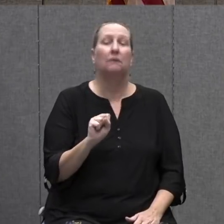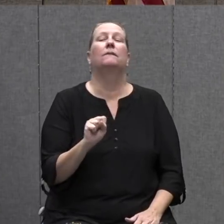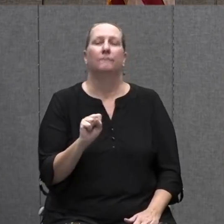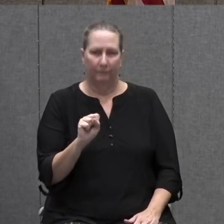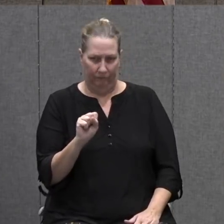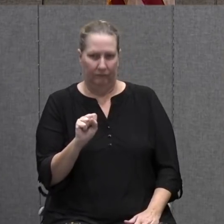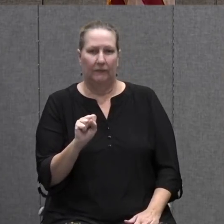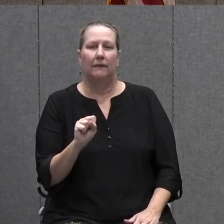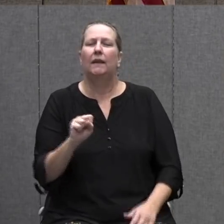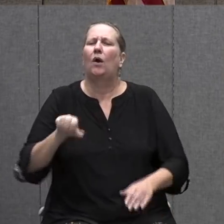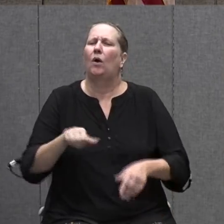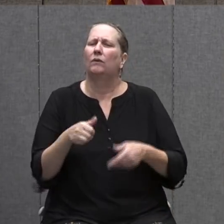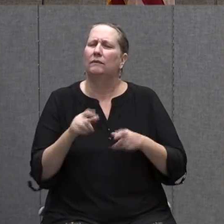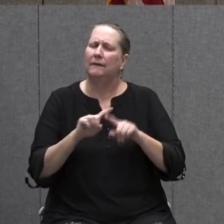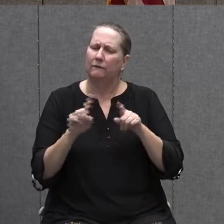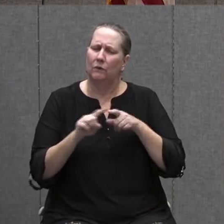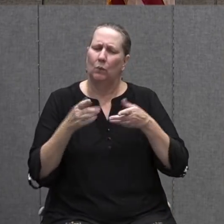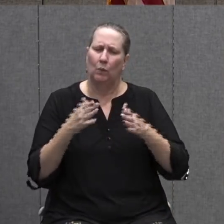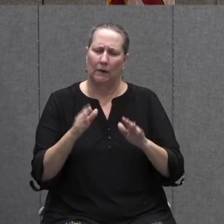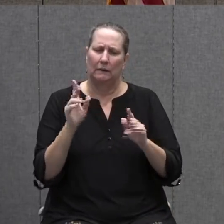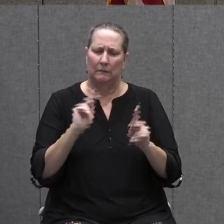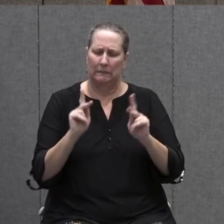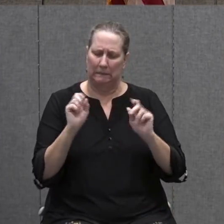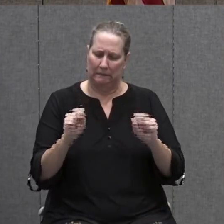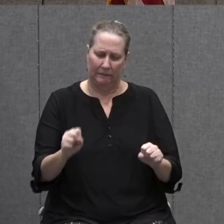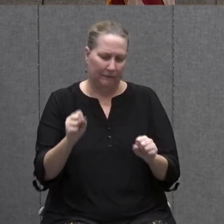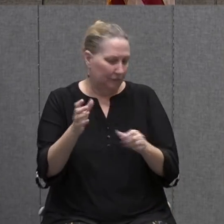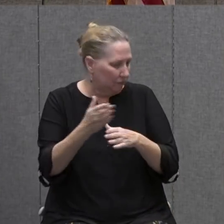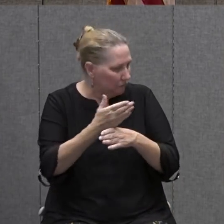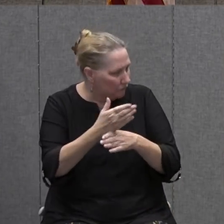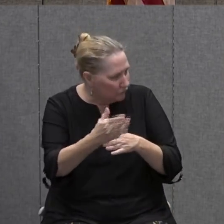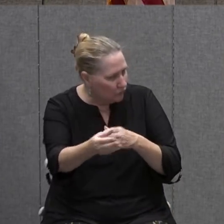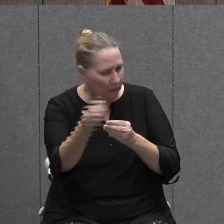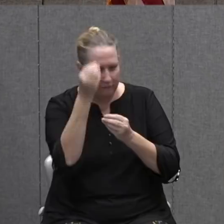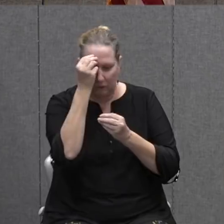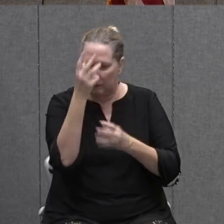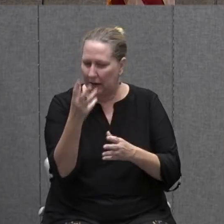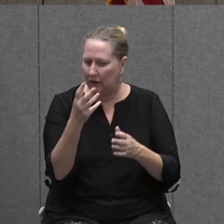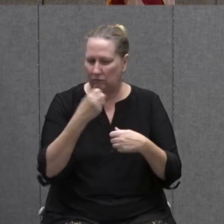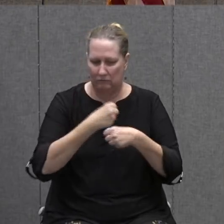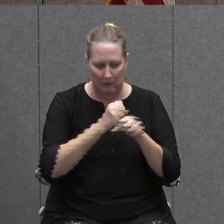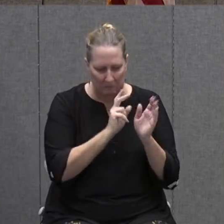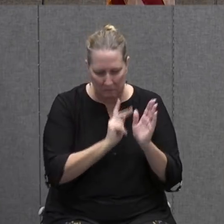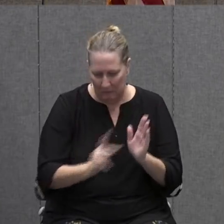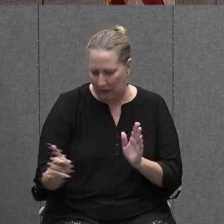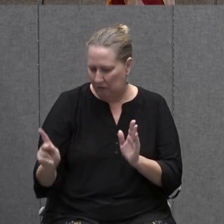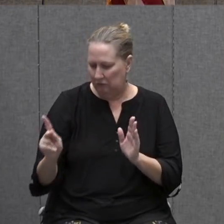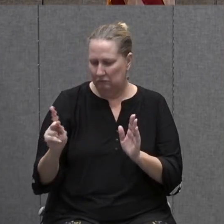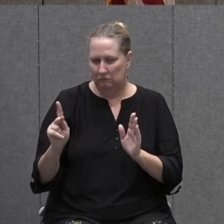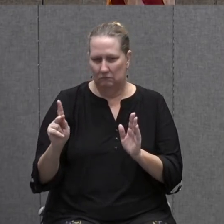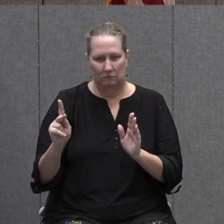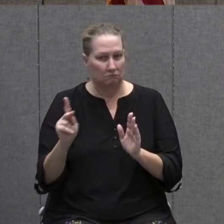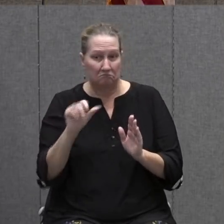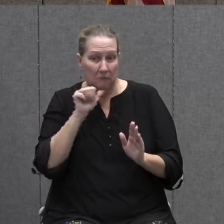that people can share information, create patterns besides just the way we talk using letters.